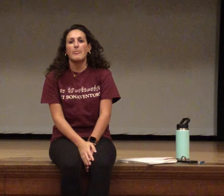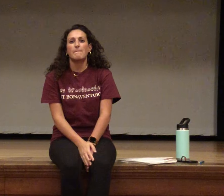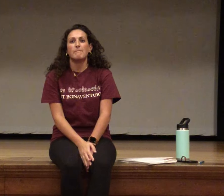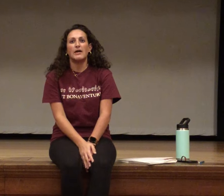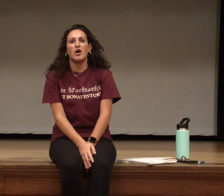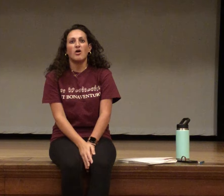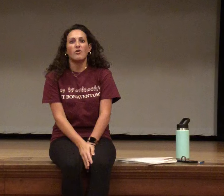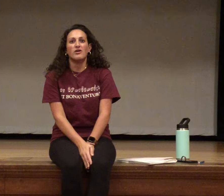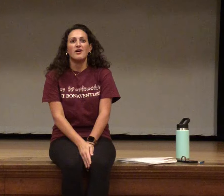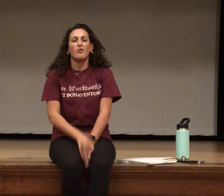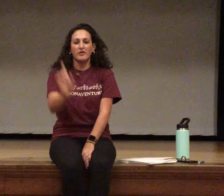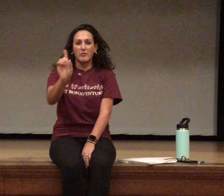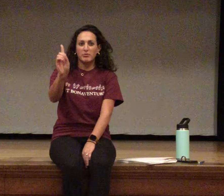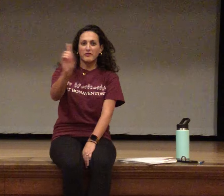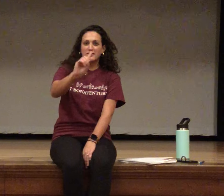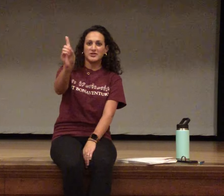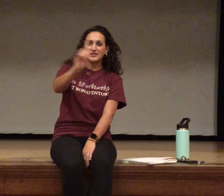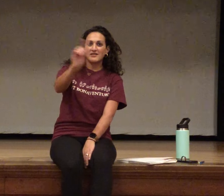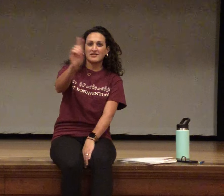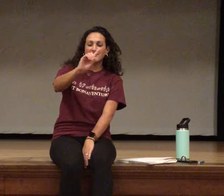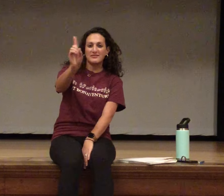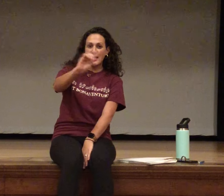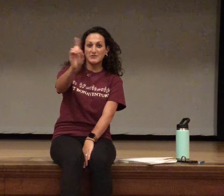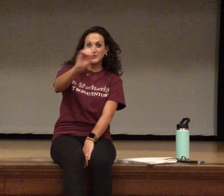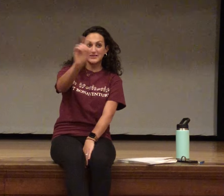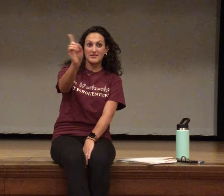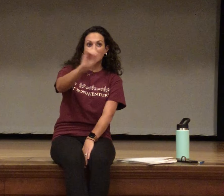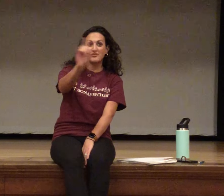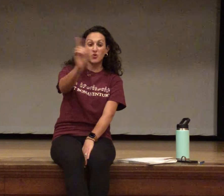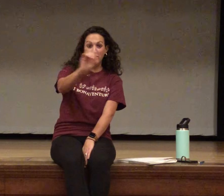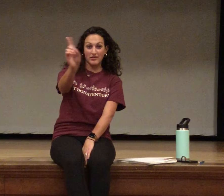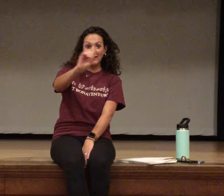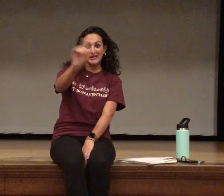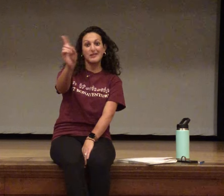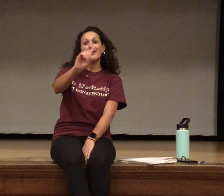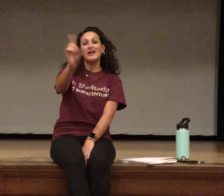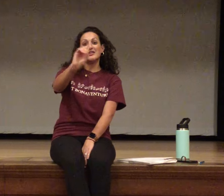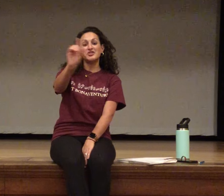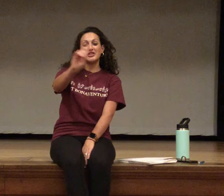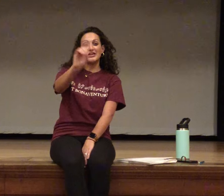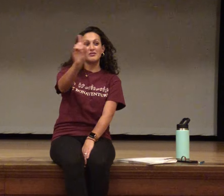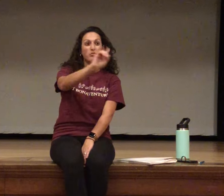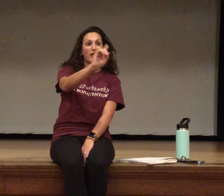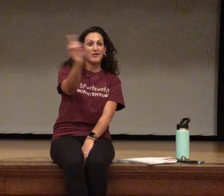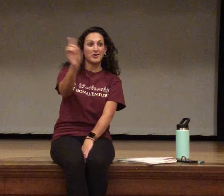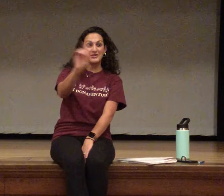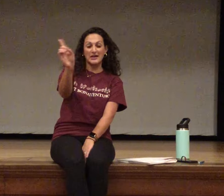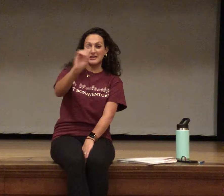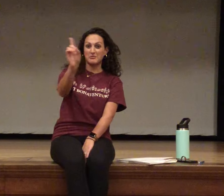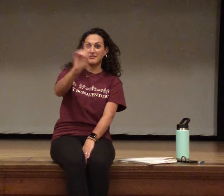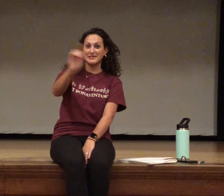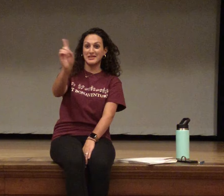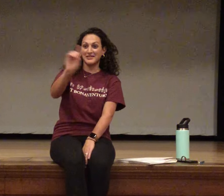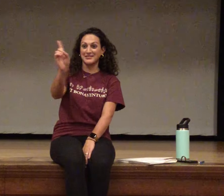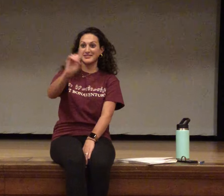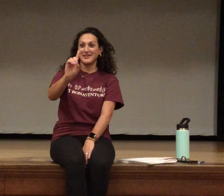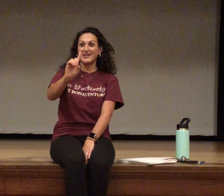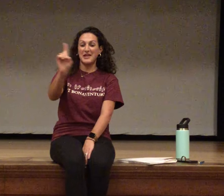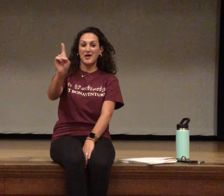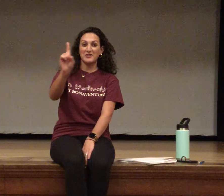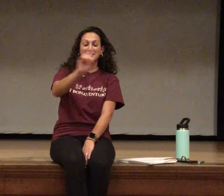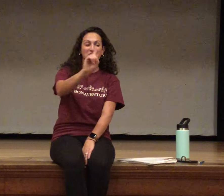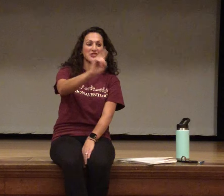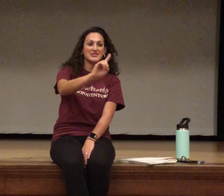um I know one of my professors names was Dorothy and she her side name is this now this is also